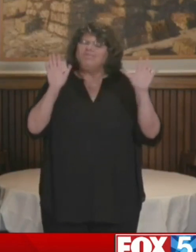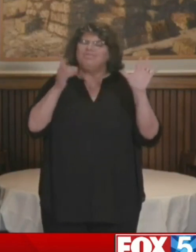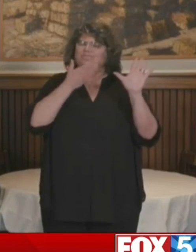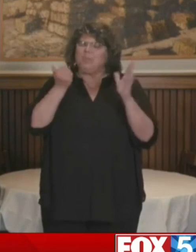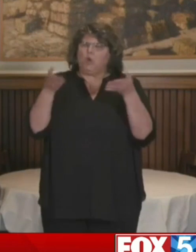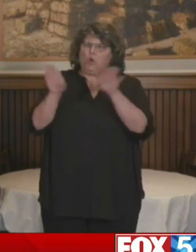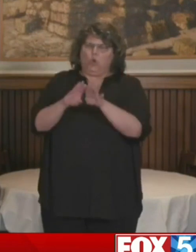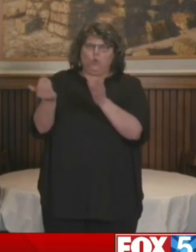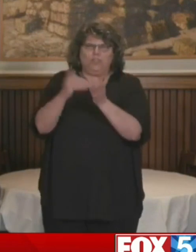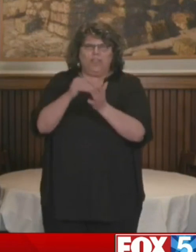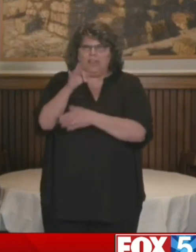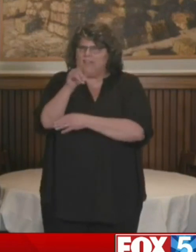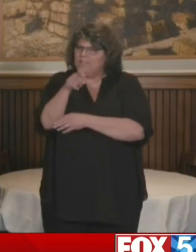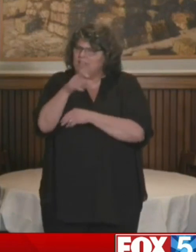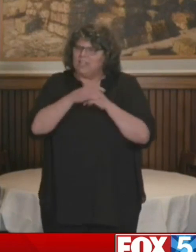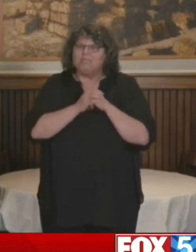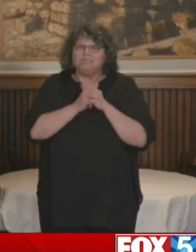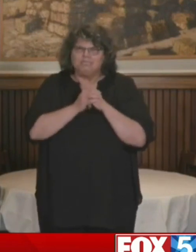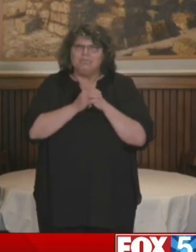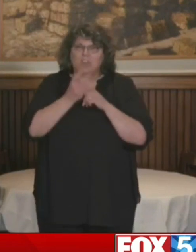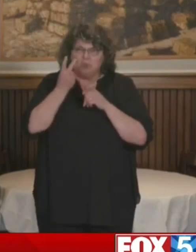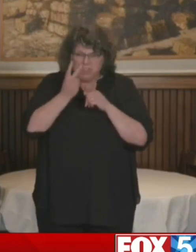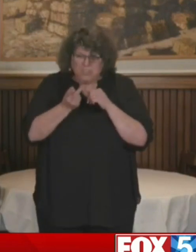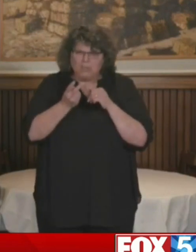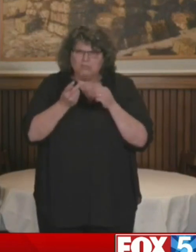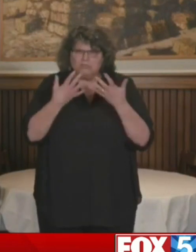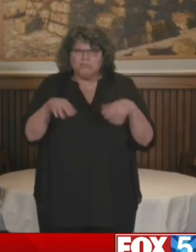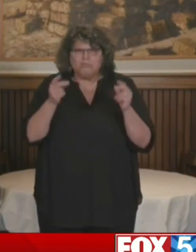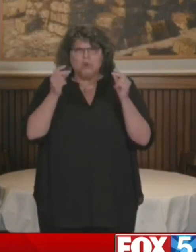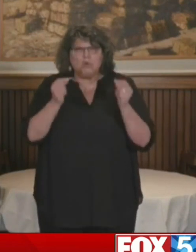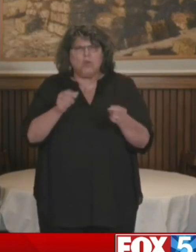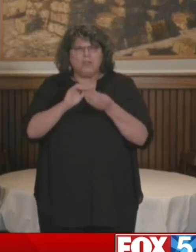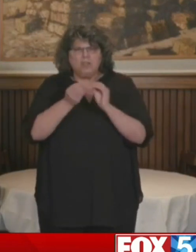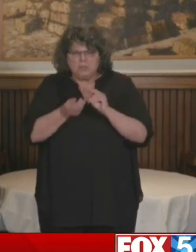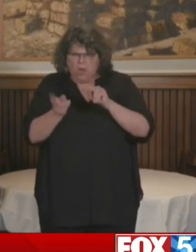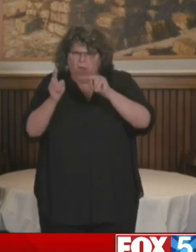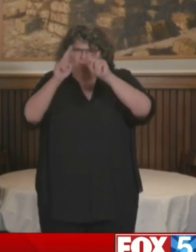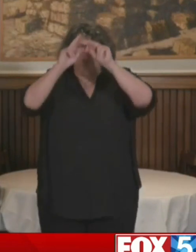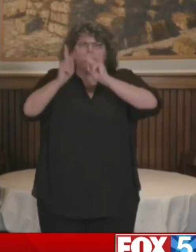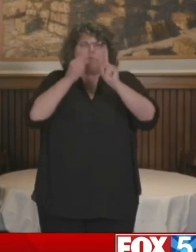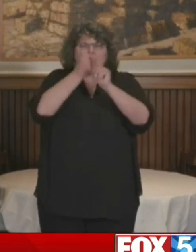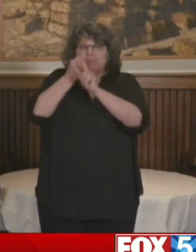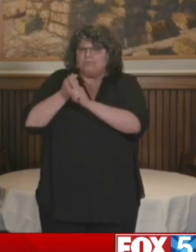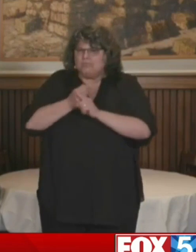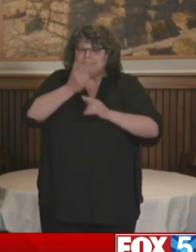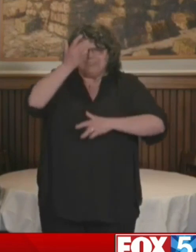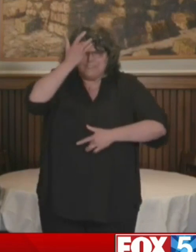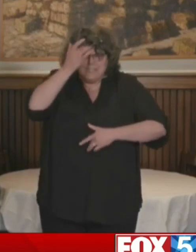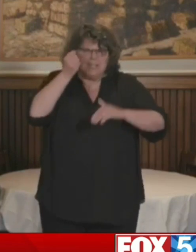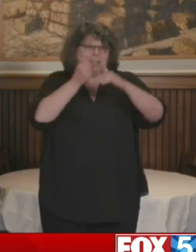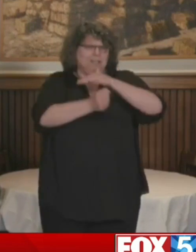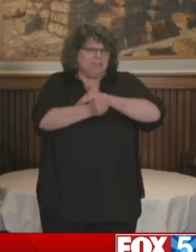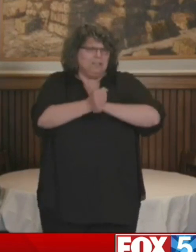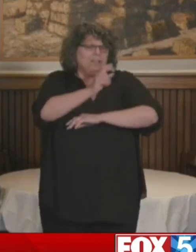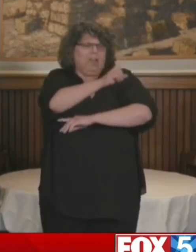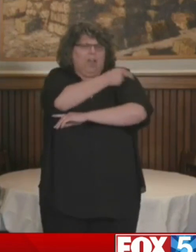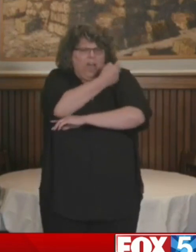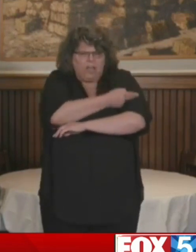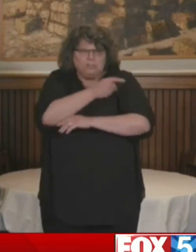THAT IS VERY ESSENTIAL IS THAT WE WORK AND HAVE COUNTIES DEMONSTRATE THE ABILITY TO PULL BACK IF THEY NEED TO IF